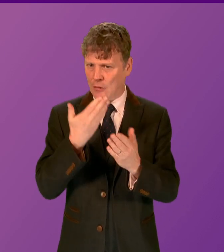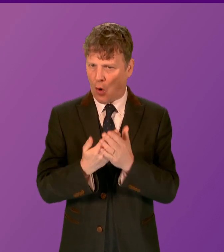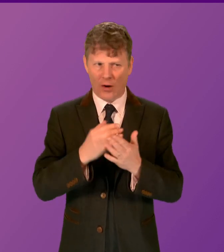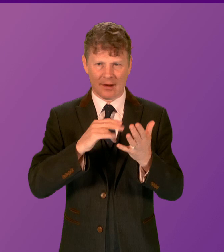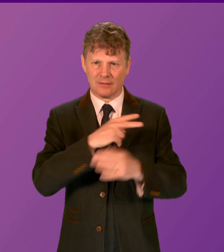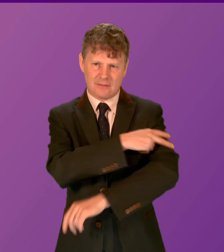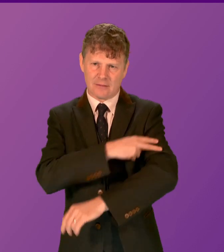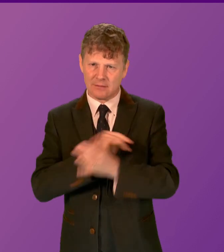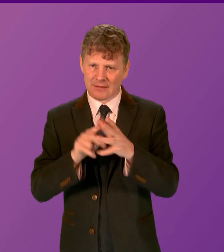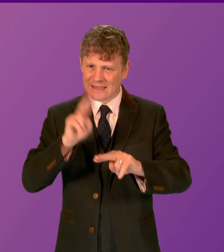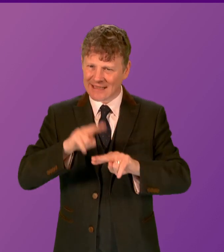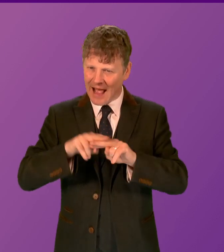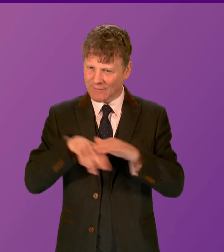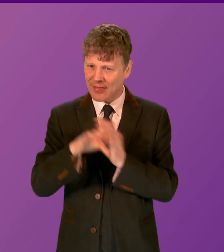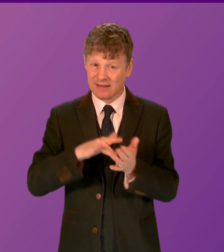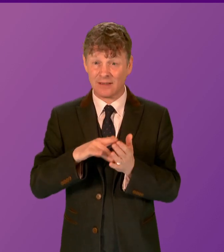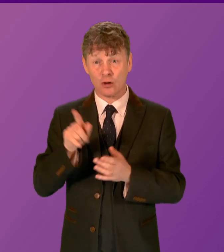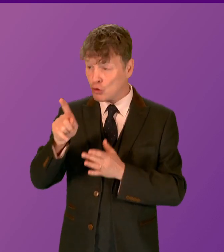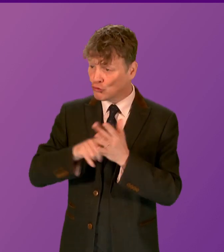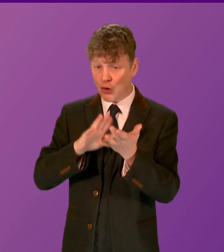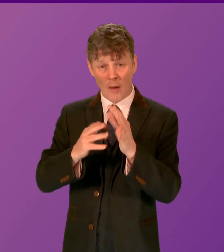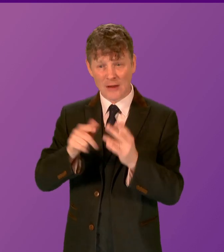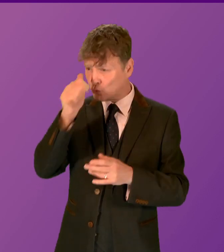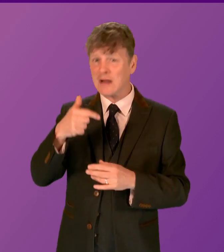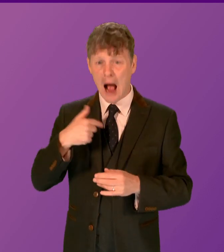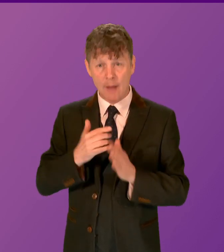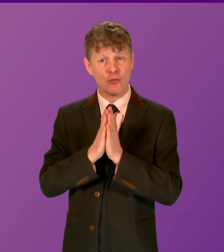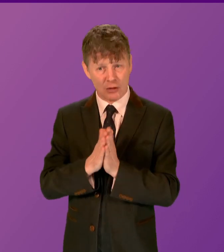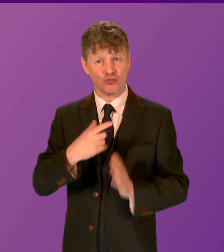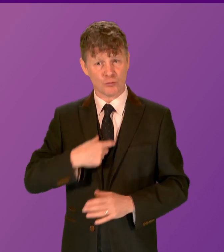John Mason knows that I am a religious person. I pray.